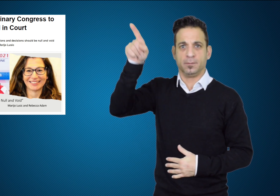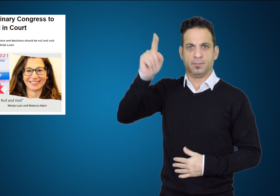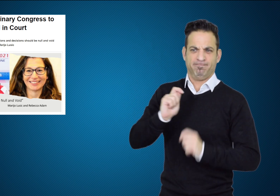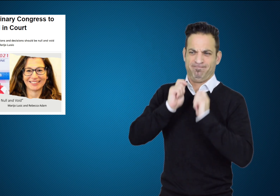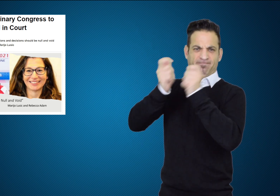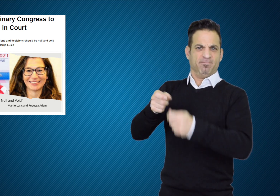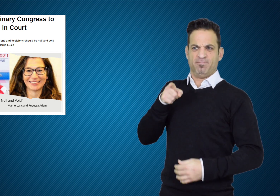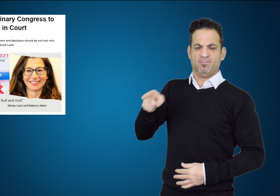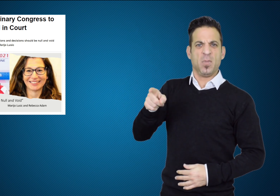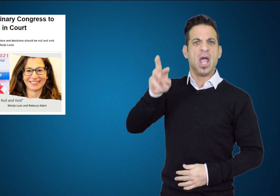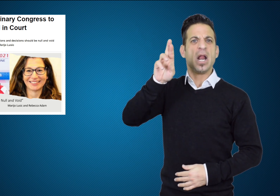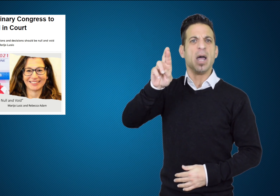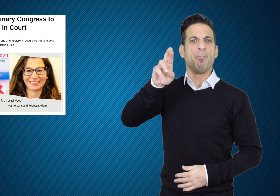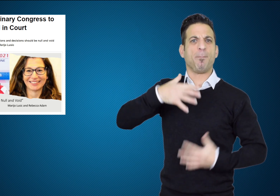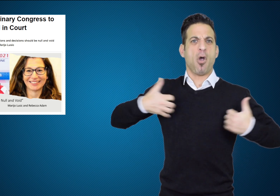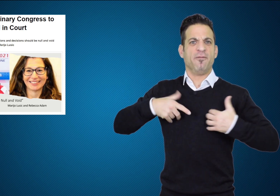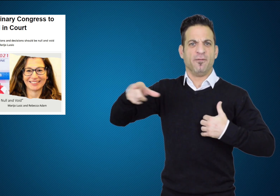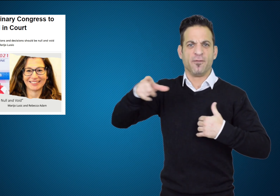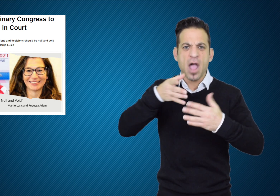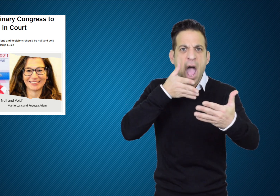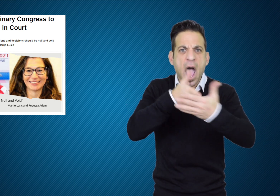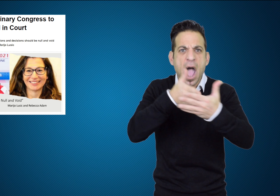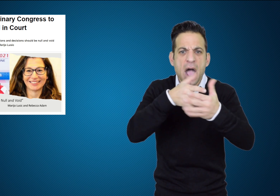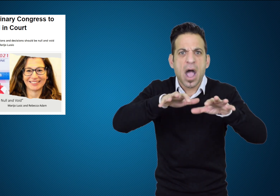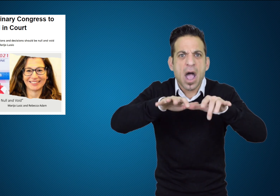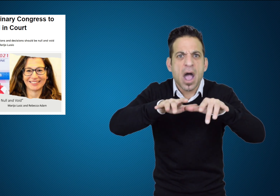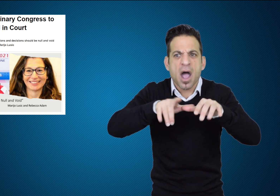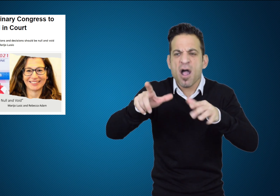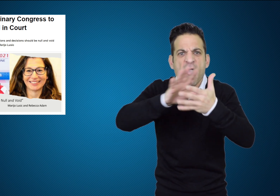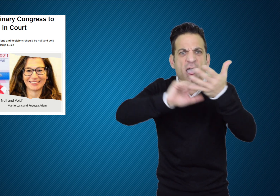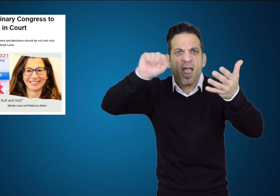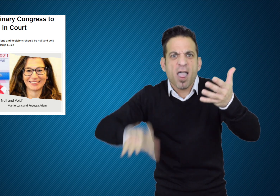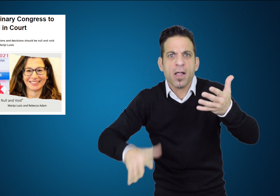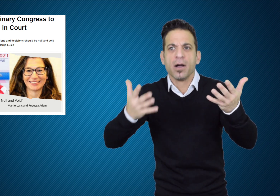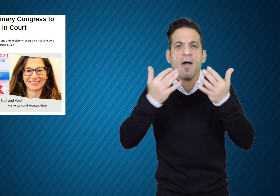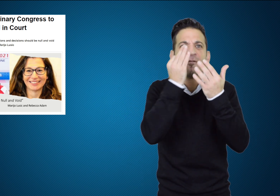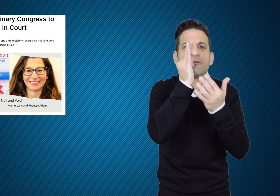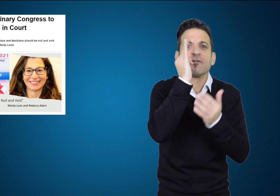She accused Rebrov of removing their access to ICSD emails,